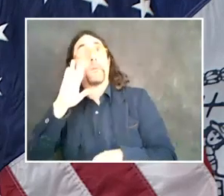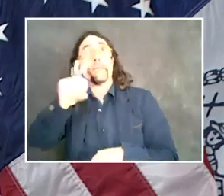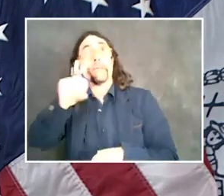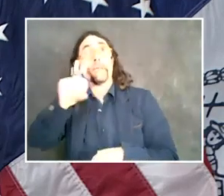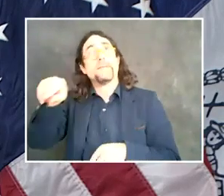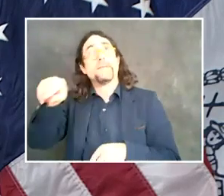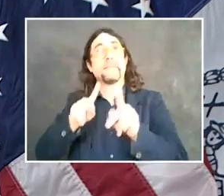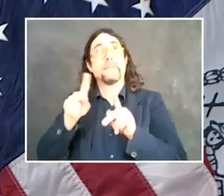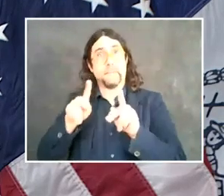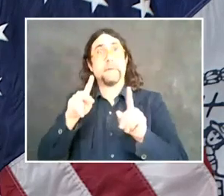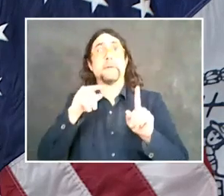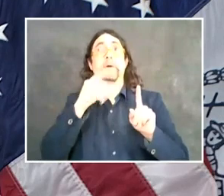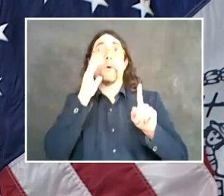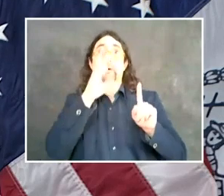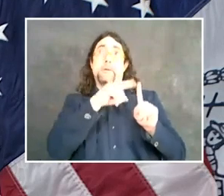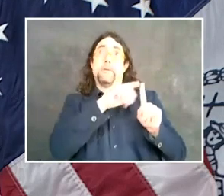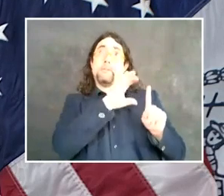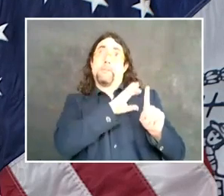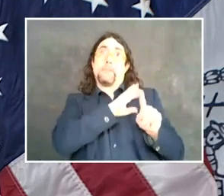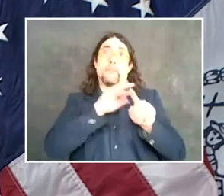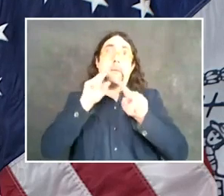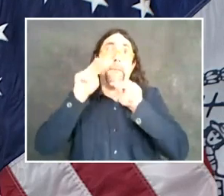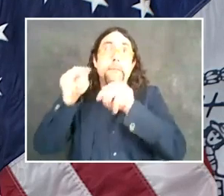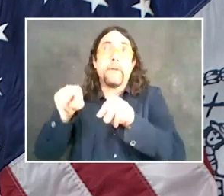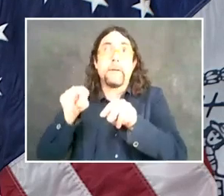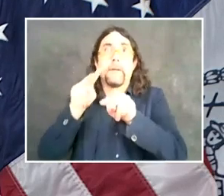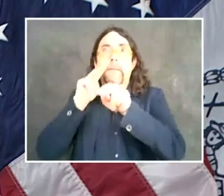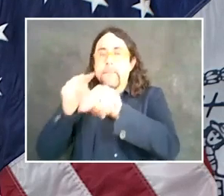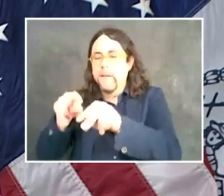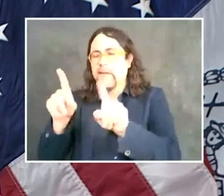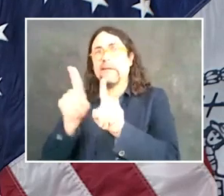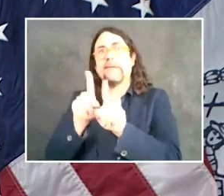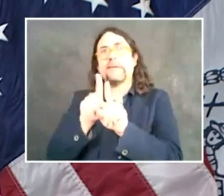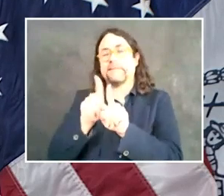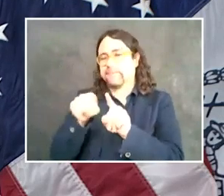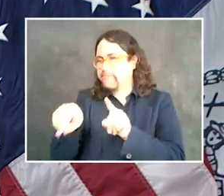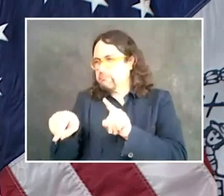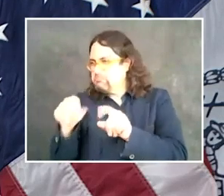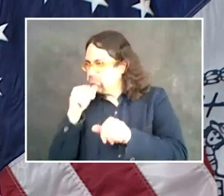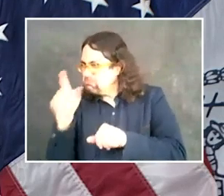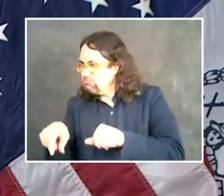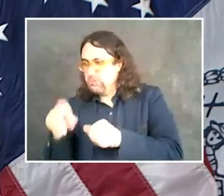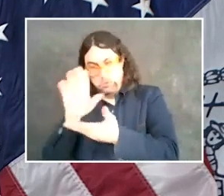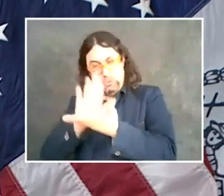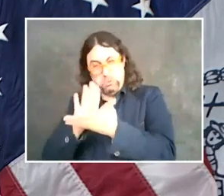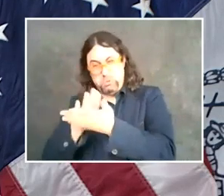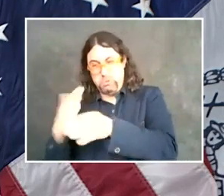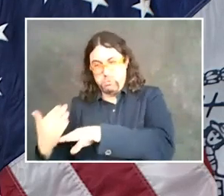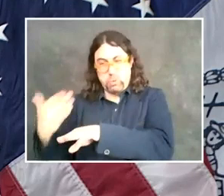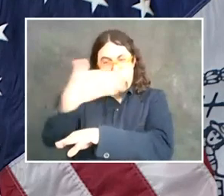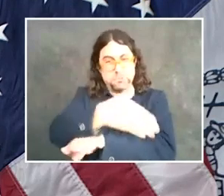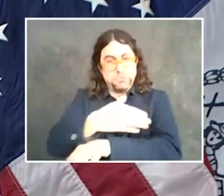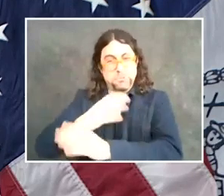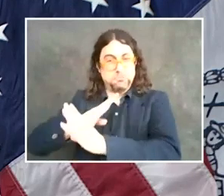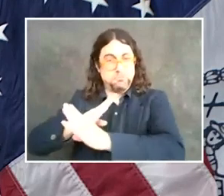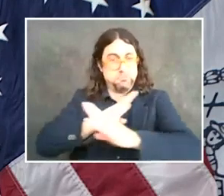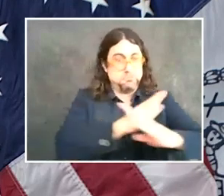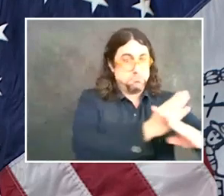OKAY. MARSHA, RESPECT ALL THOSE QUESTIONS. OUR TEAM WILL FOLLOW UP WITH YOU ON THE MEDICAL EXAMINER. I'M ASKING ANYONE IN THE